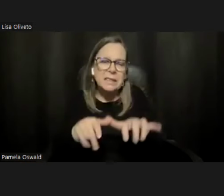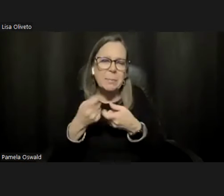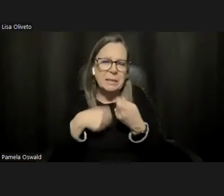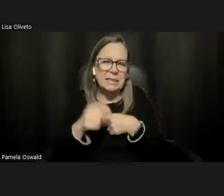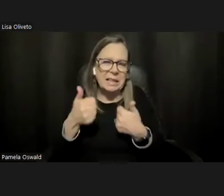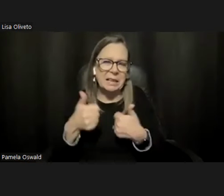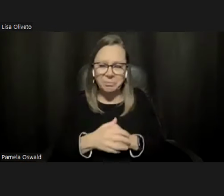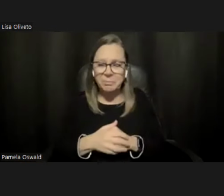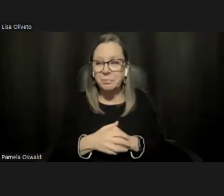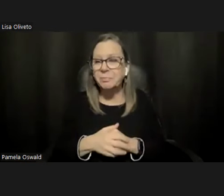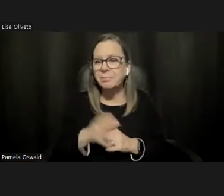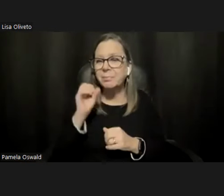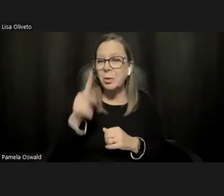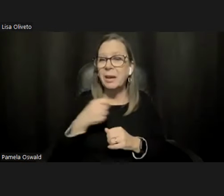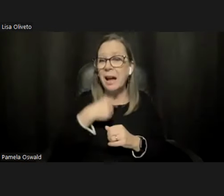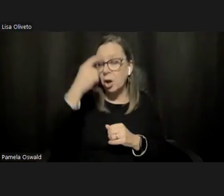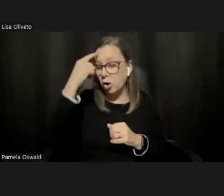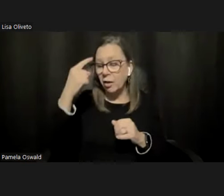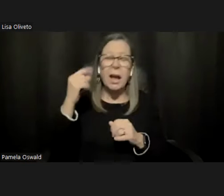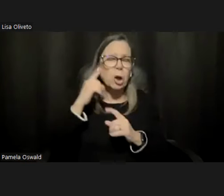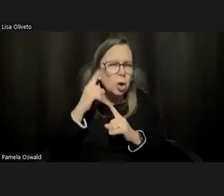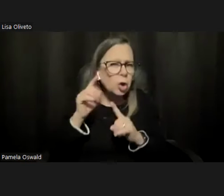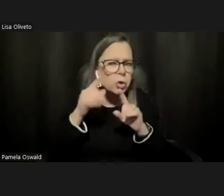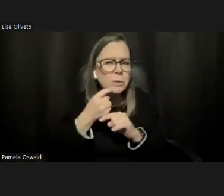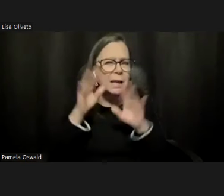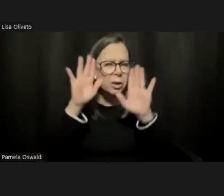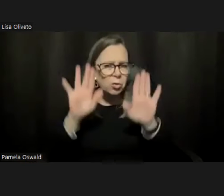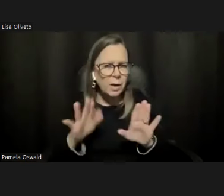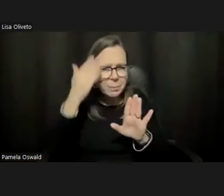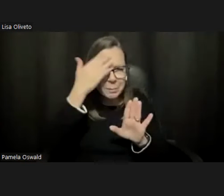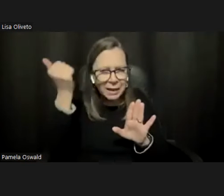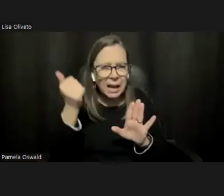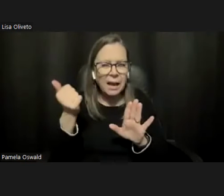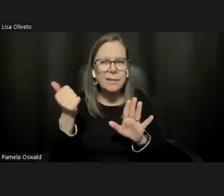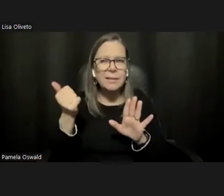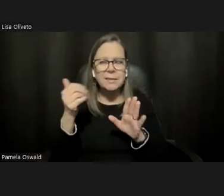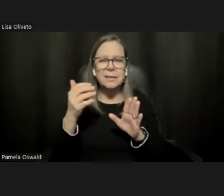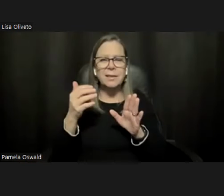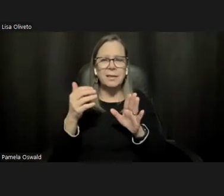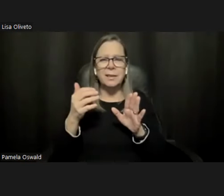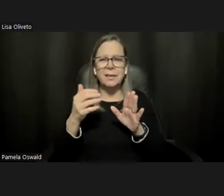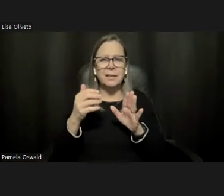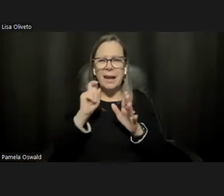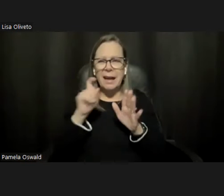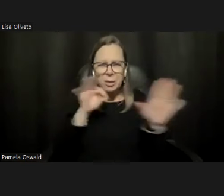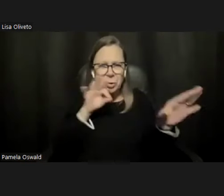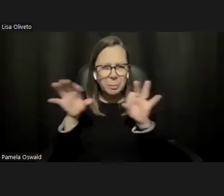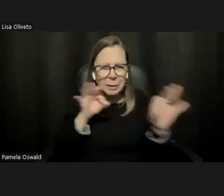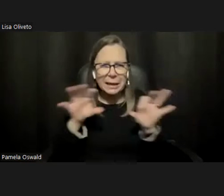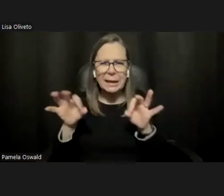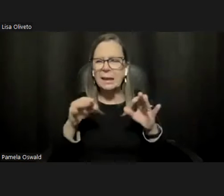I heard it's great because of switching and choosing and cross over with times, but I